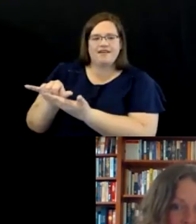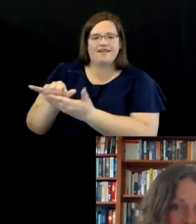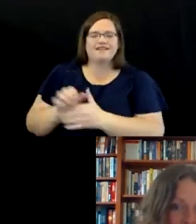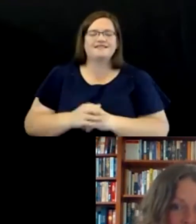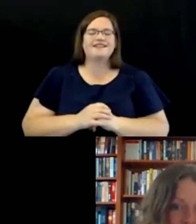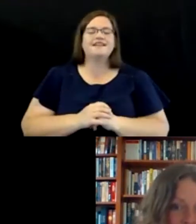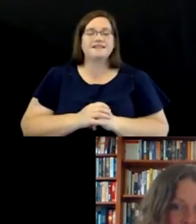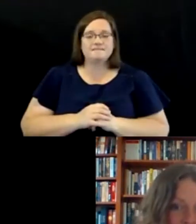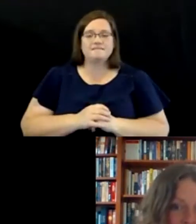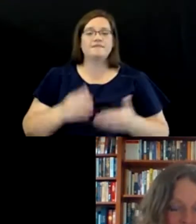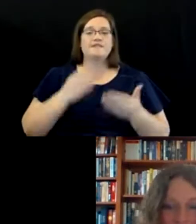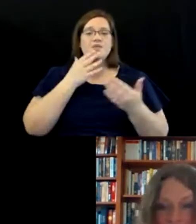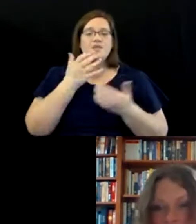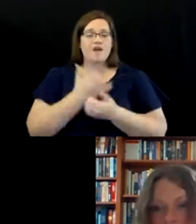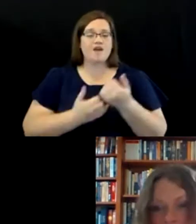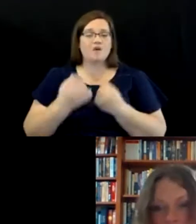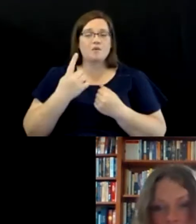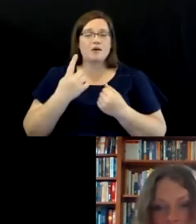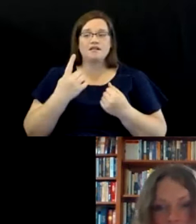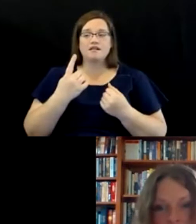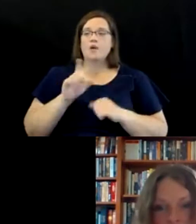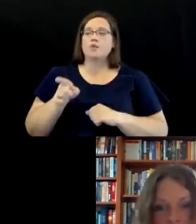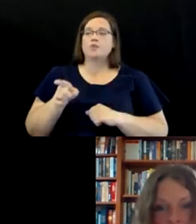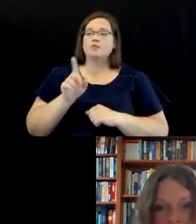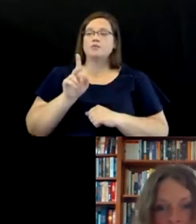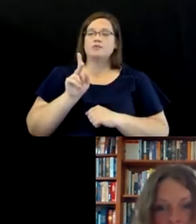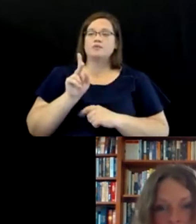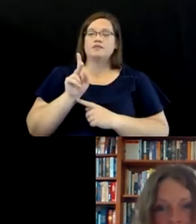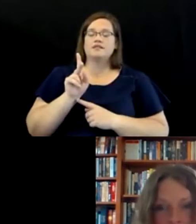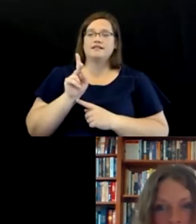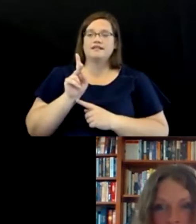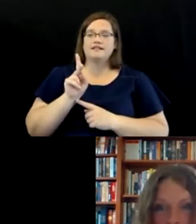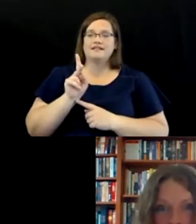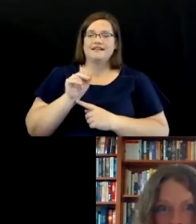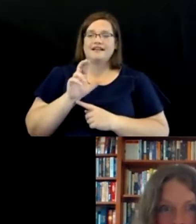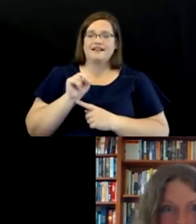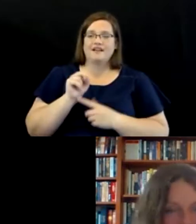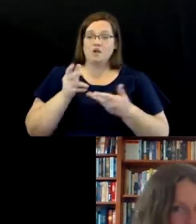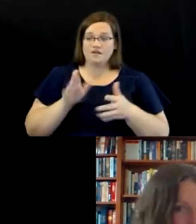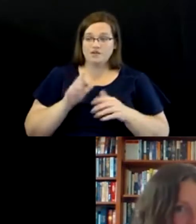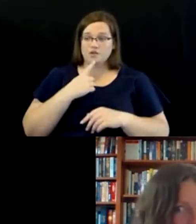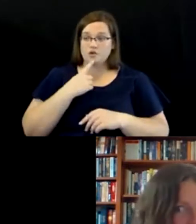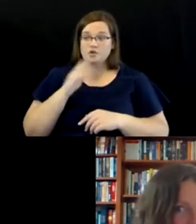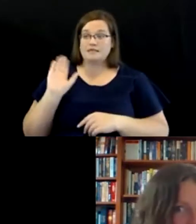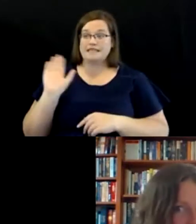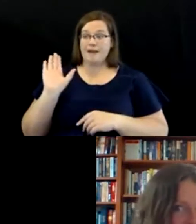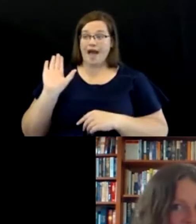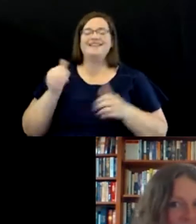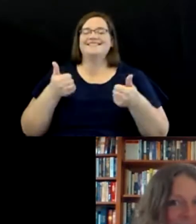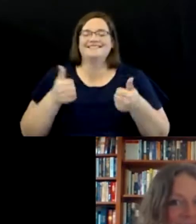So thank you, everybody, and have a -- oh, and Karen , you want to finish? Oh, you were waving good-bye. Thank you. Well,